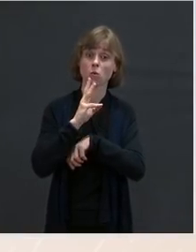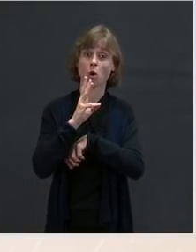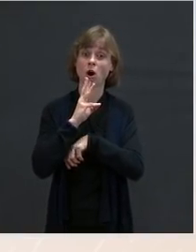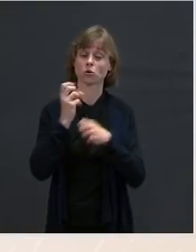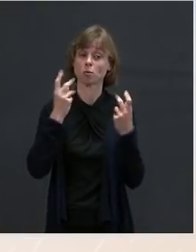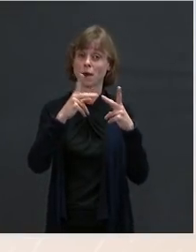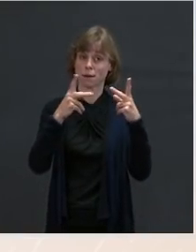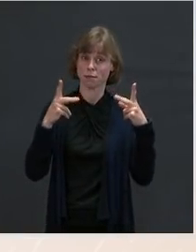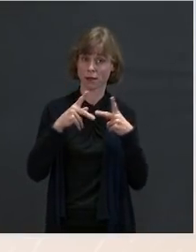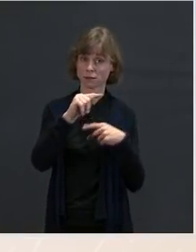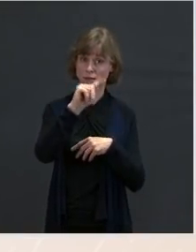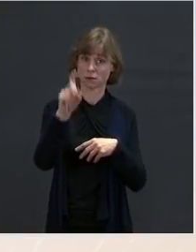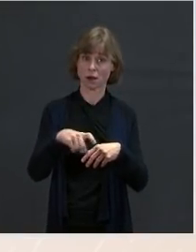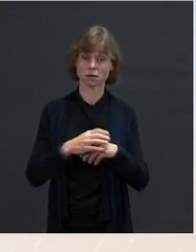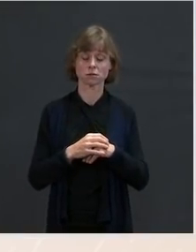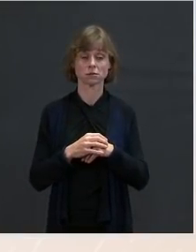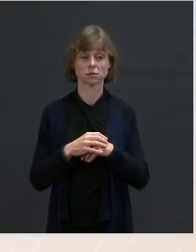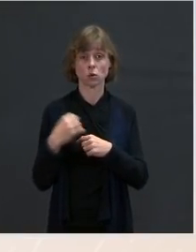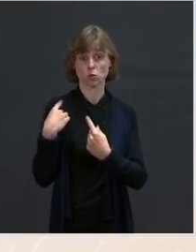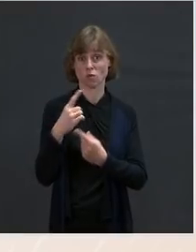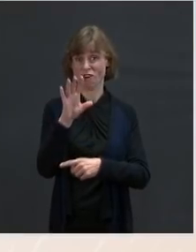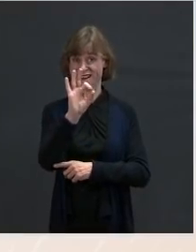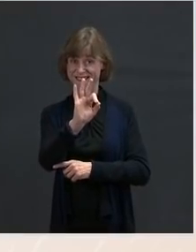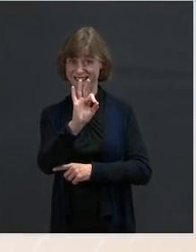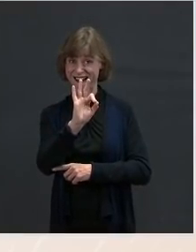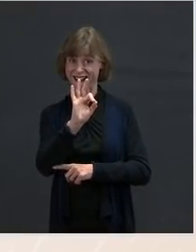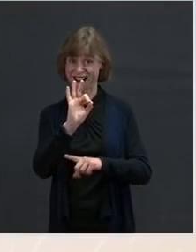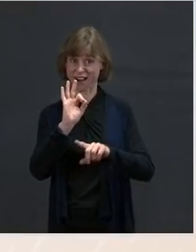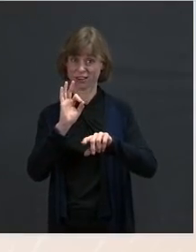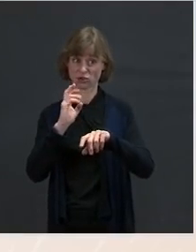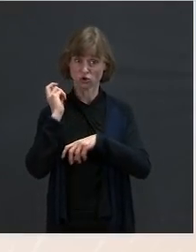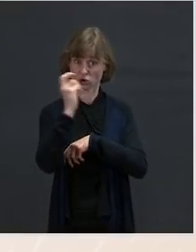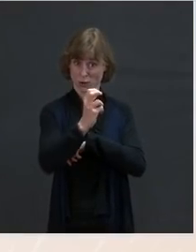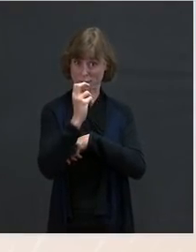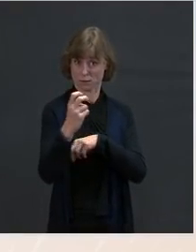They have completed nine missions so far, with an additional 10 missions planned for today.